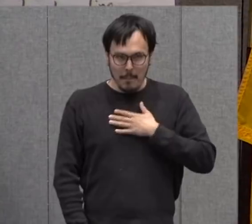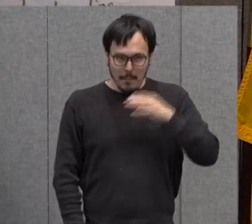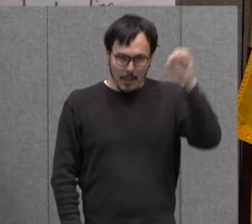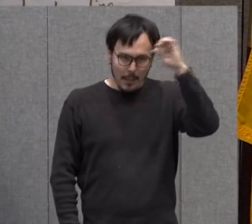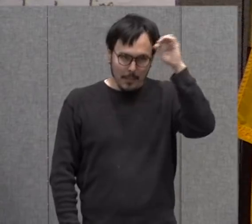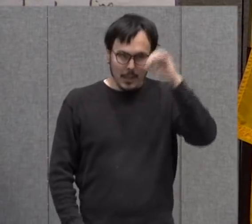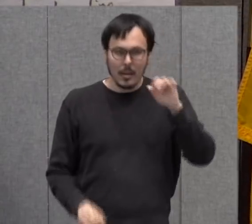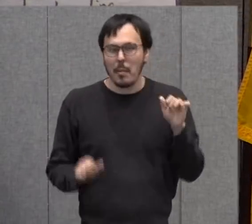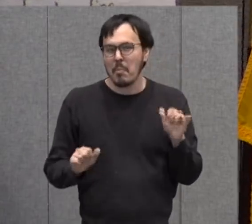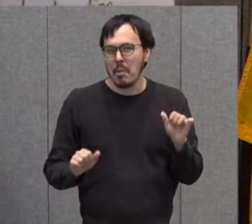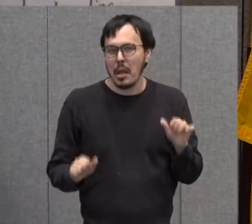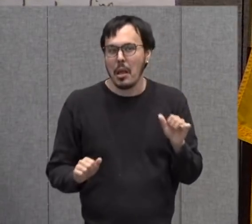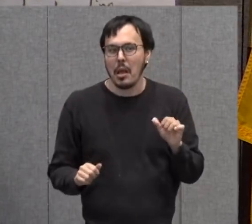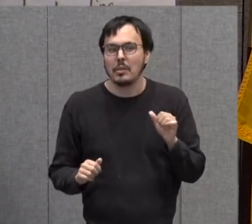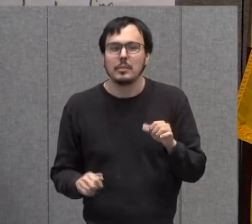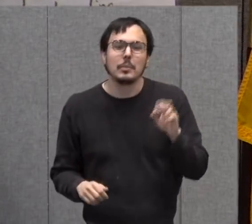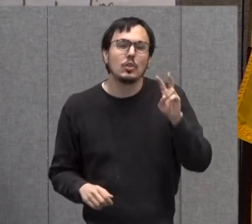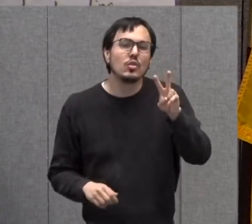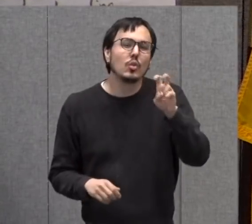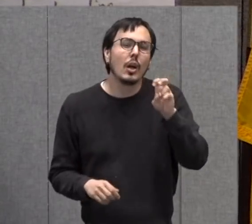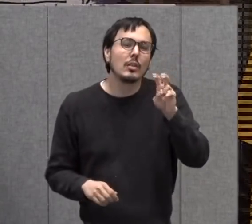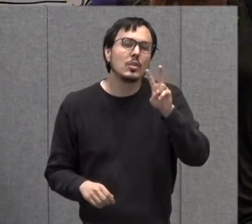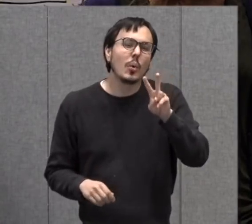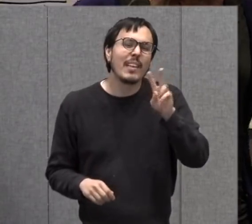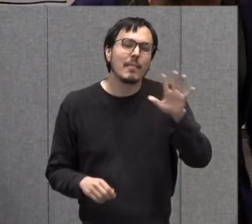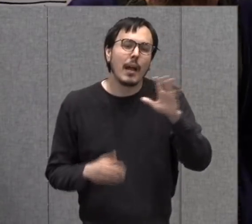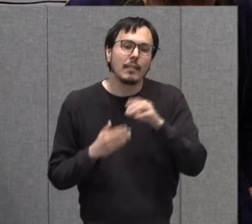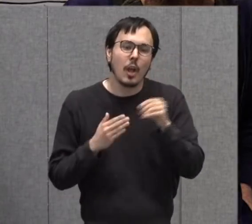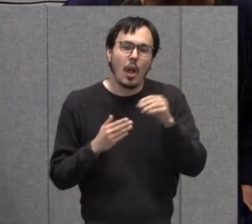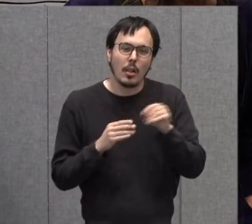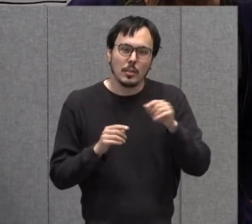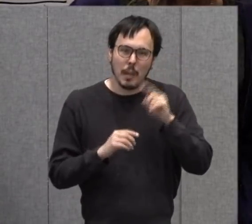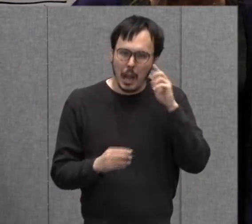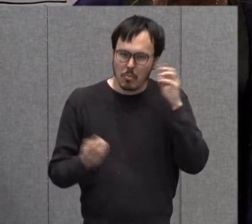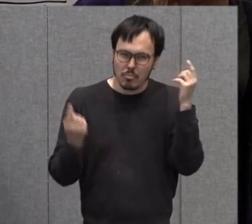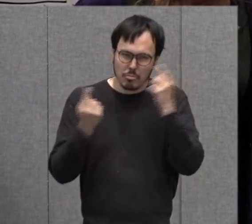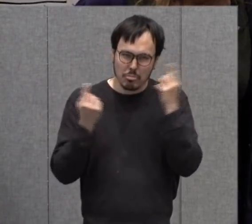maybe I would rather have $225 but then I started thinking about it.